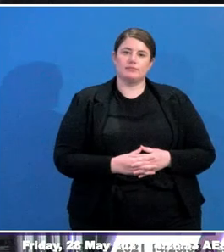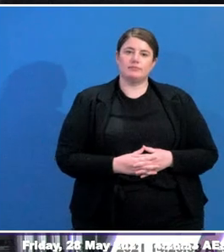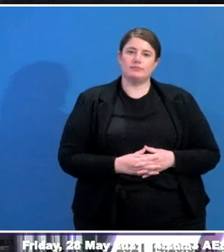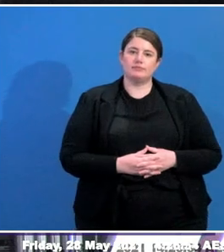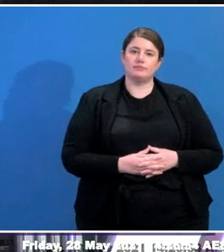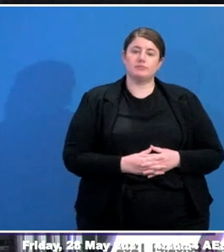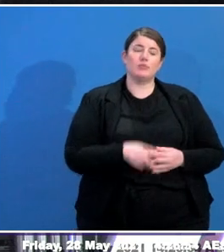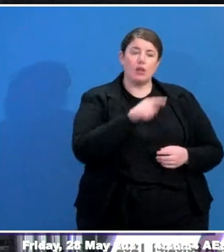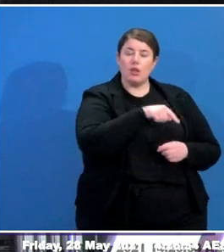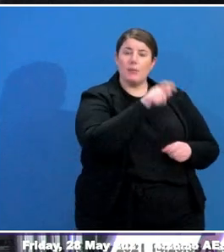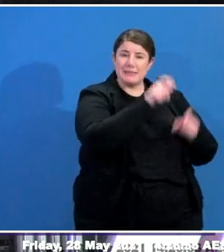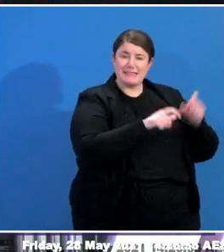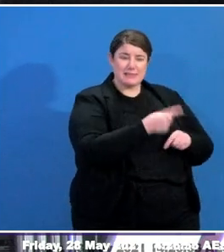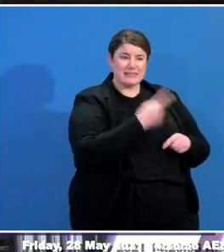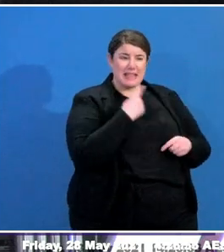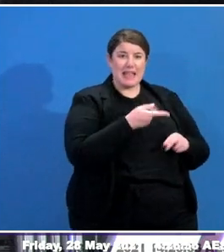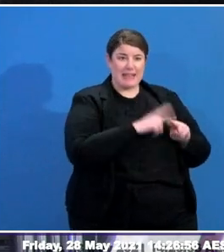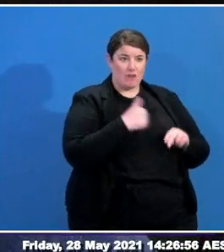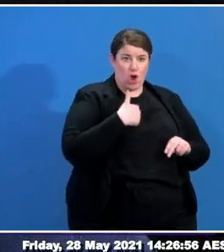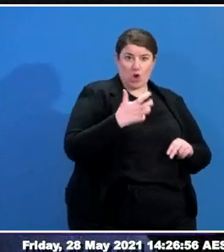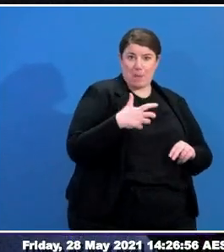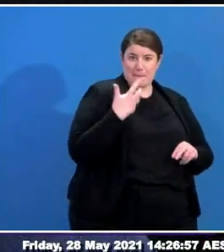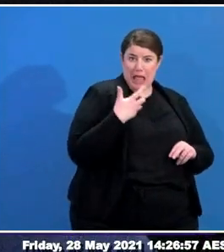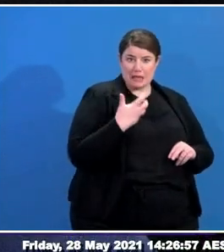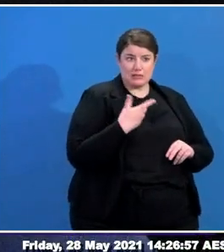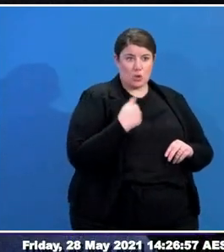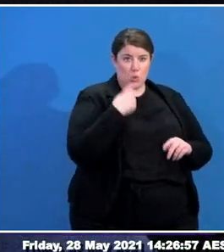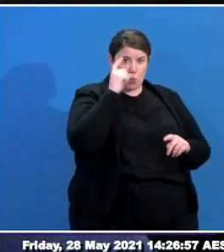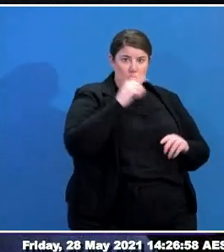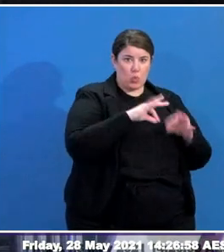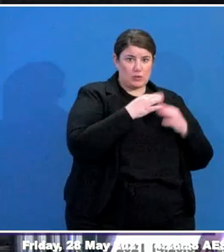retaliation from service providers? From time to time.